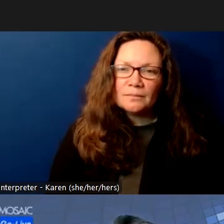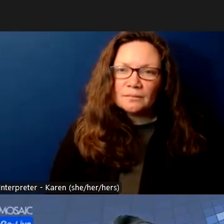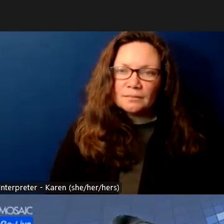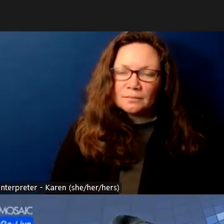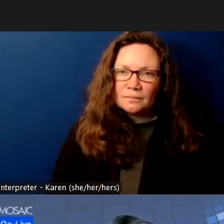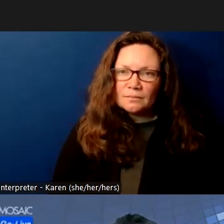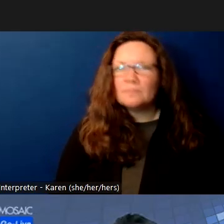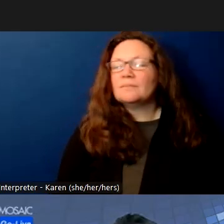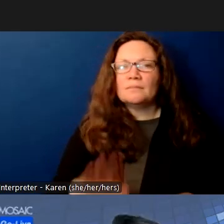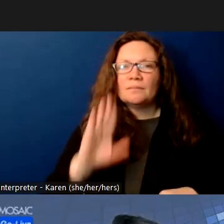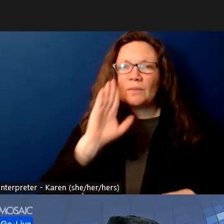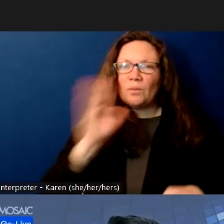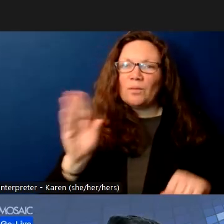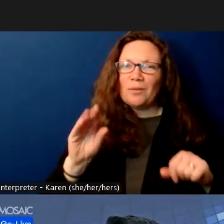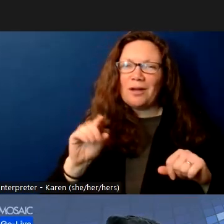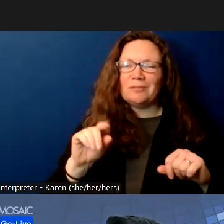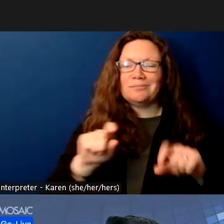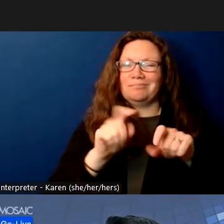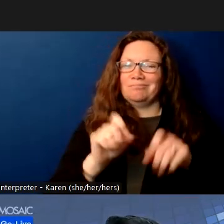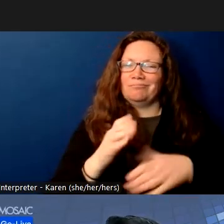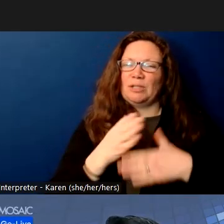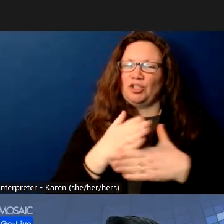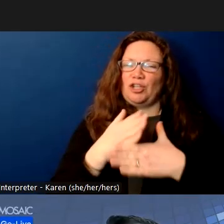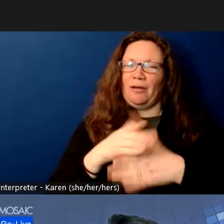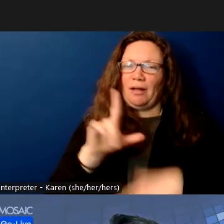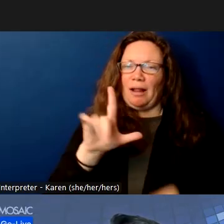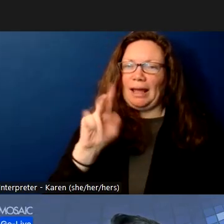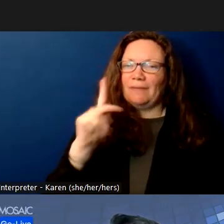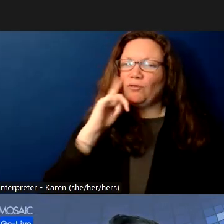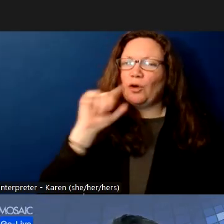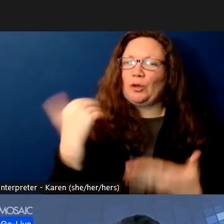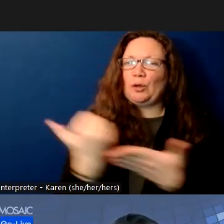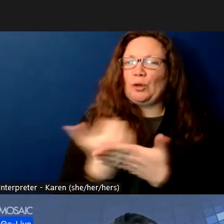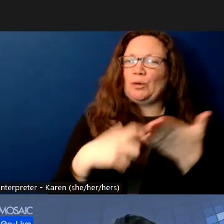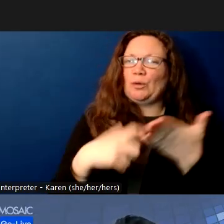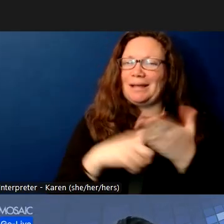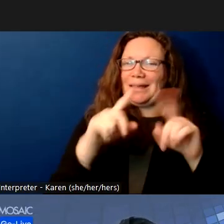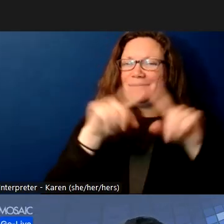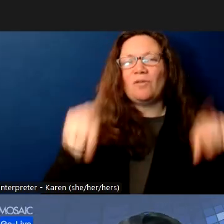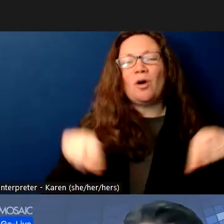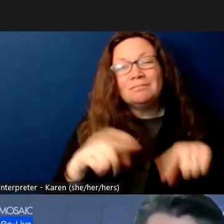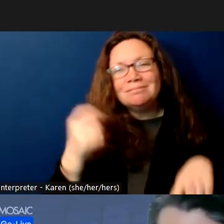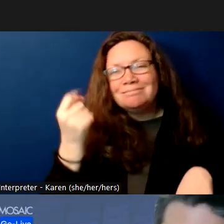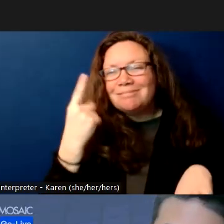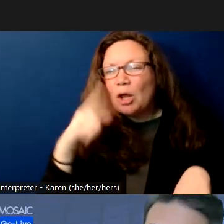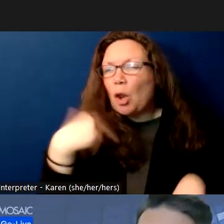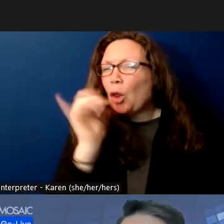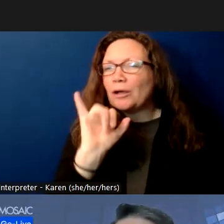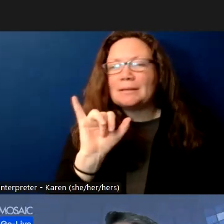So we will publicize the link to this new ticketing form. And it looks a lot like the solution desk form.